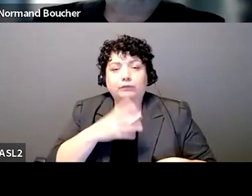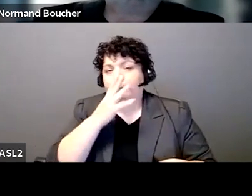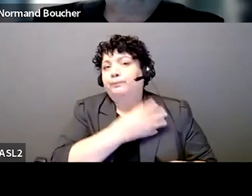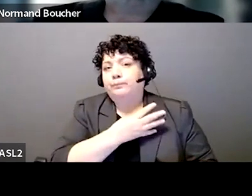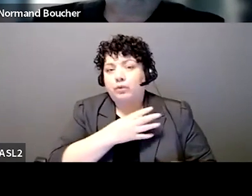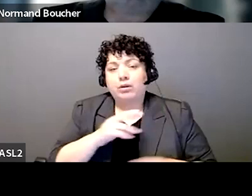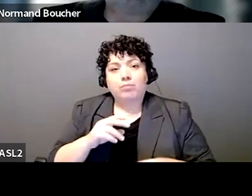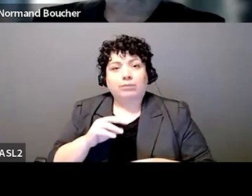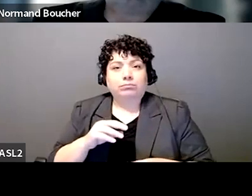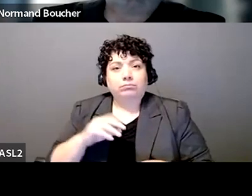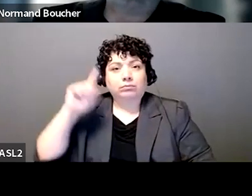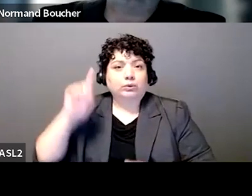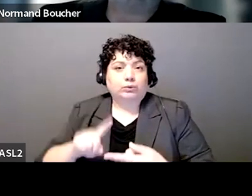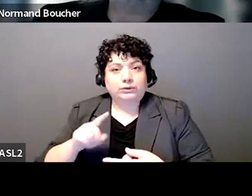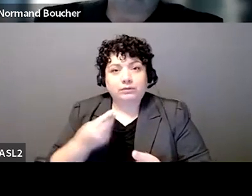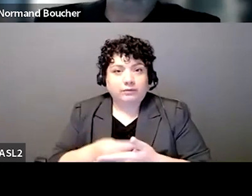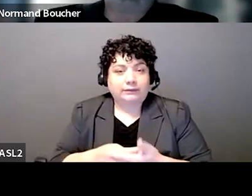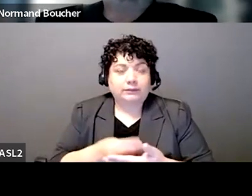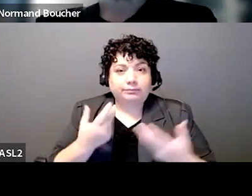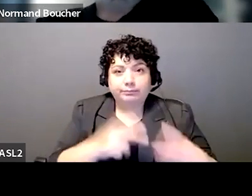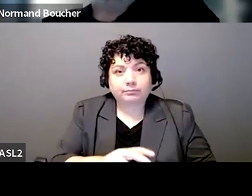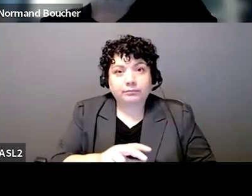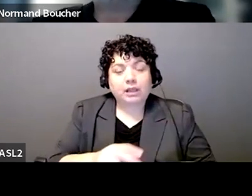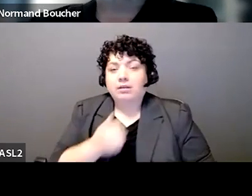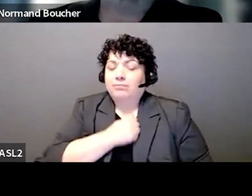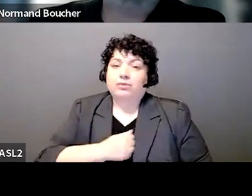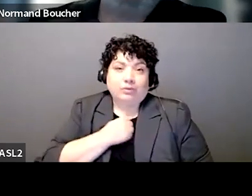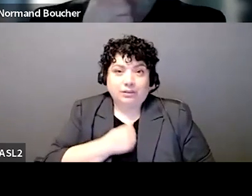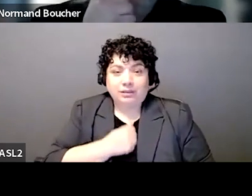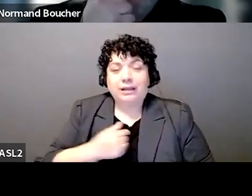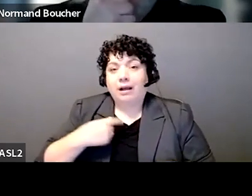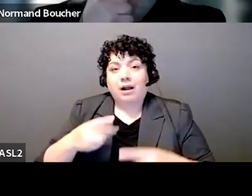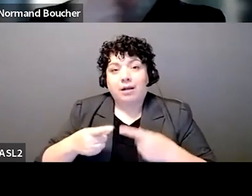this is so important about how do we know this should be better we know there should be system